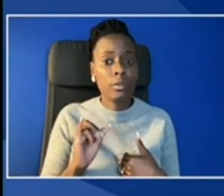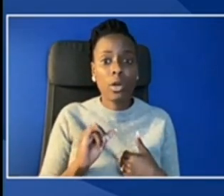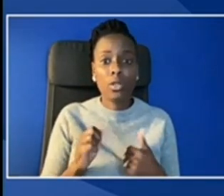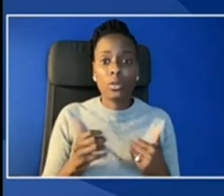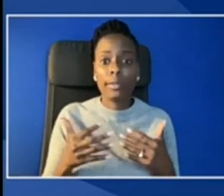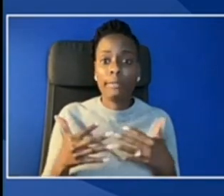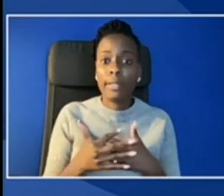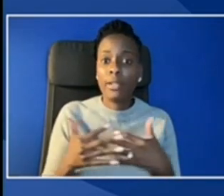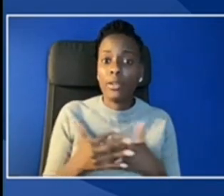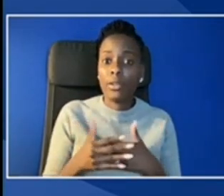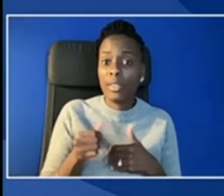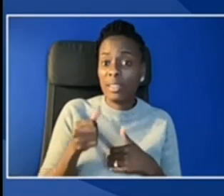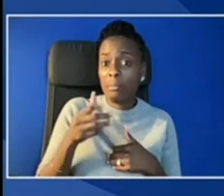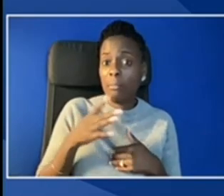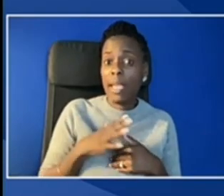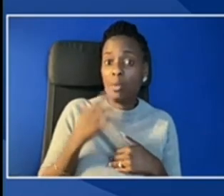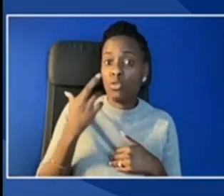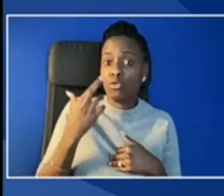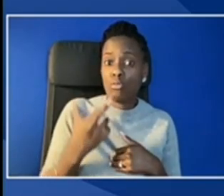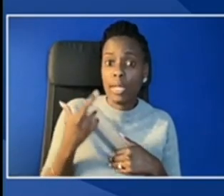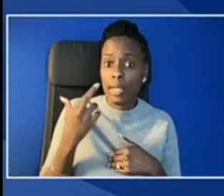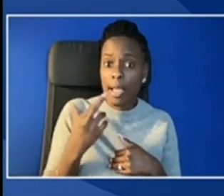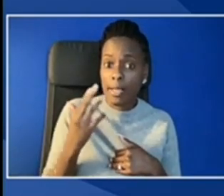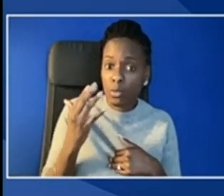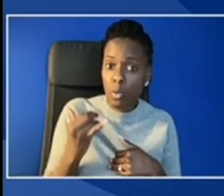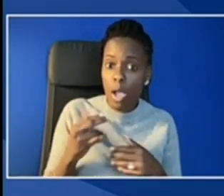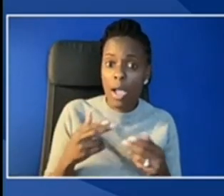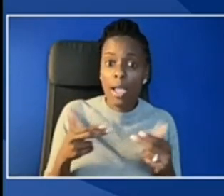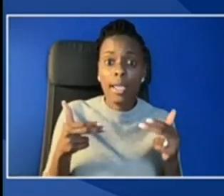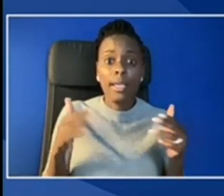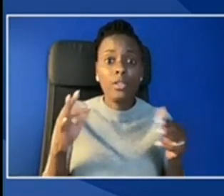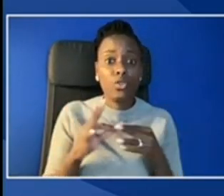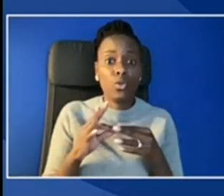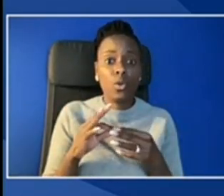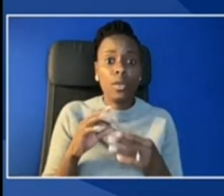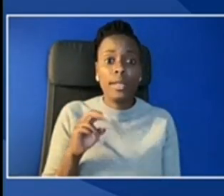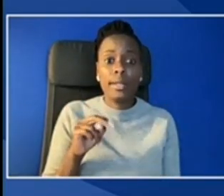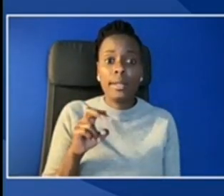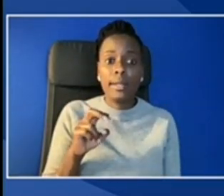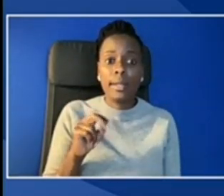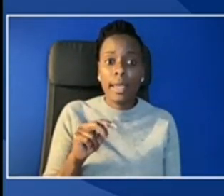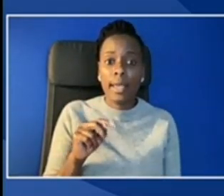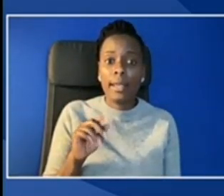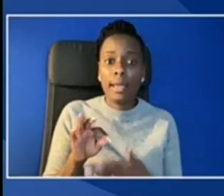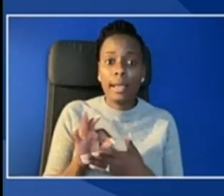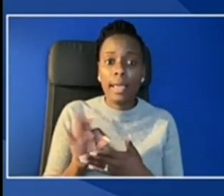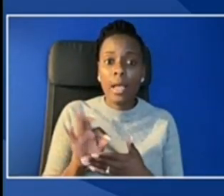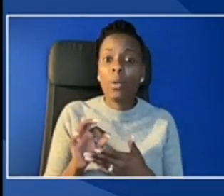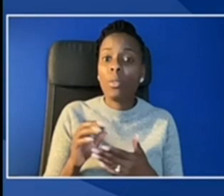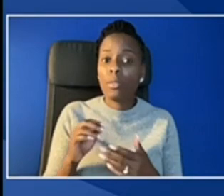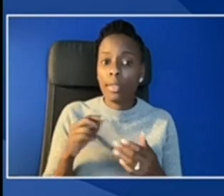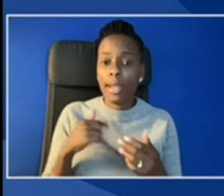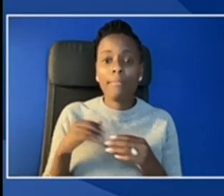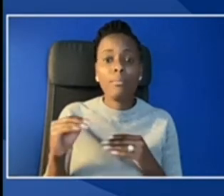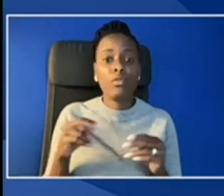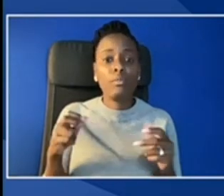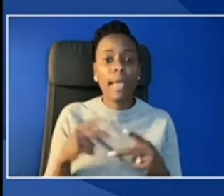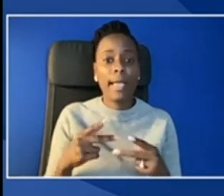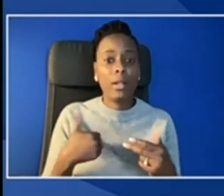through our joint Nelnet account that I've moved back and he will have my address again. Even though the law was passed to